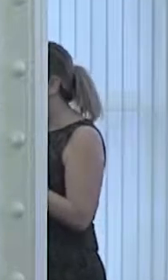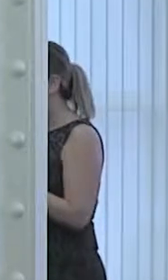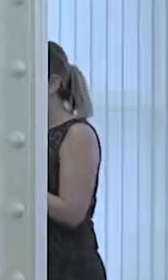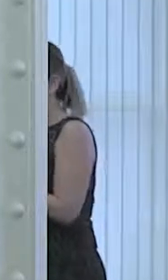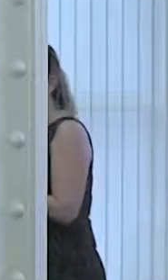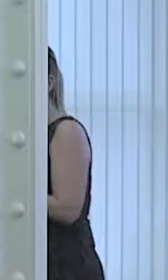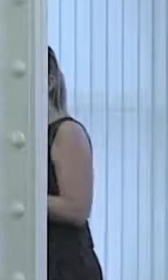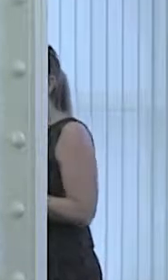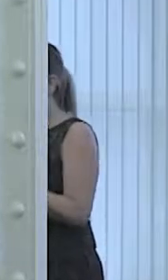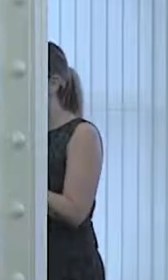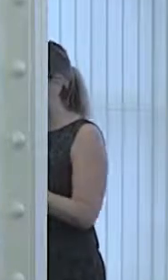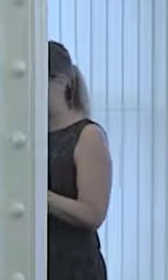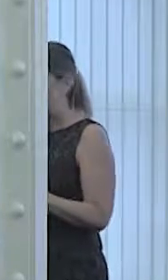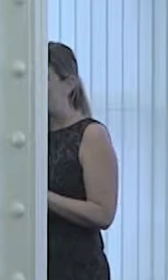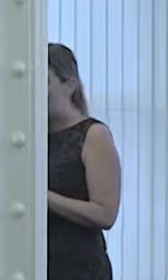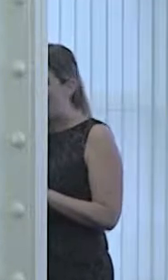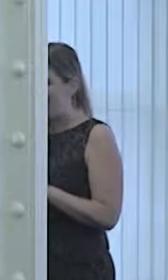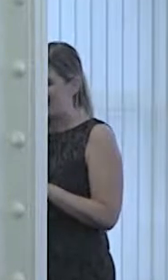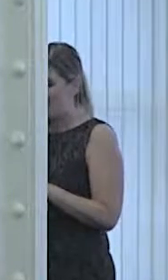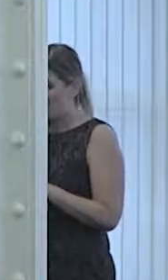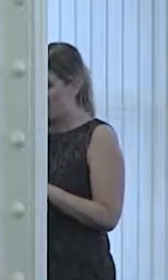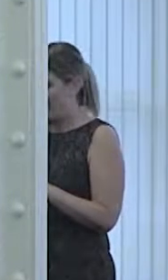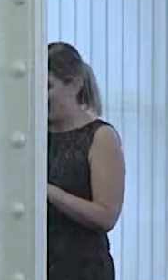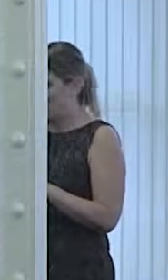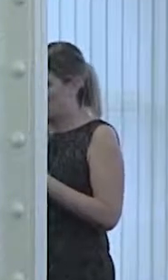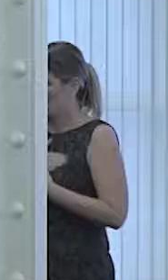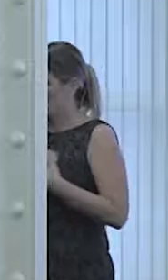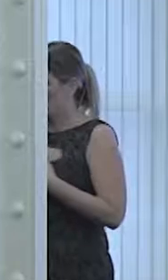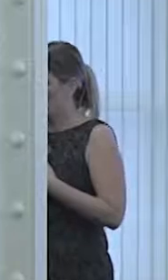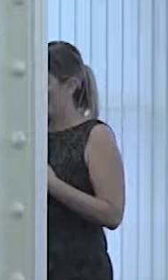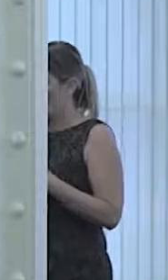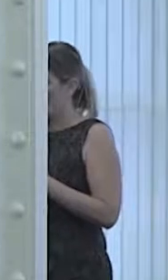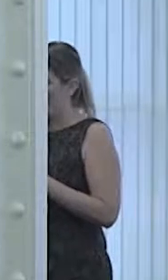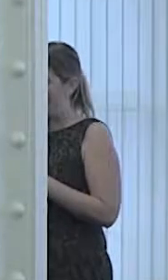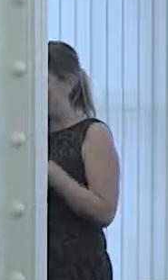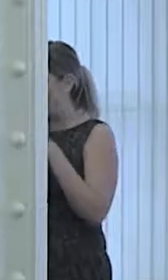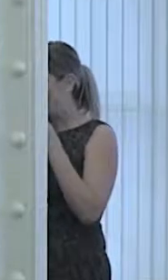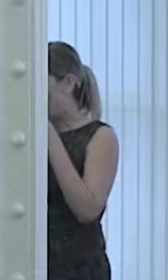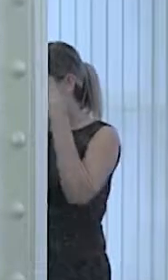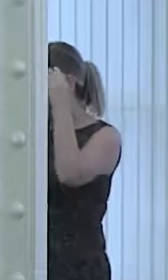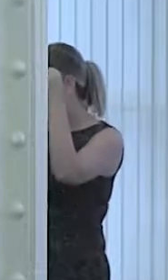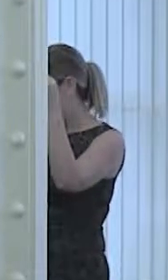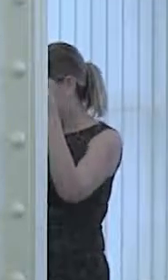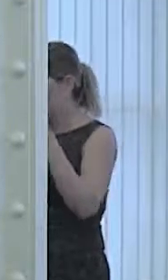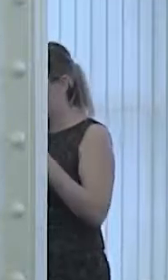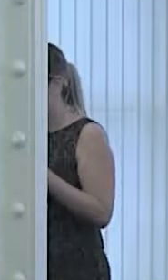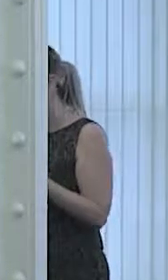it can also be non-sexual, so if you would enjoy wearing cat ears and drinking milk from a bowl,